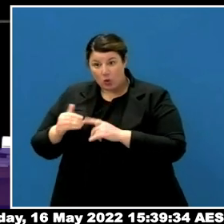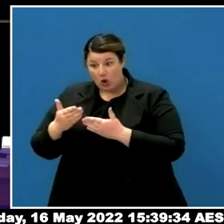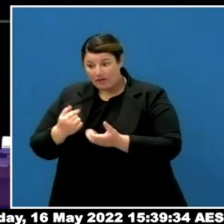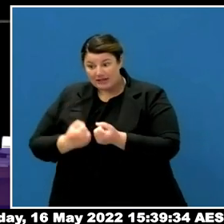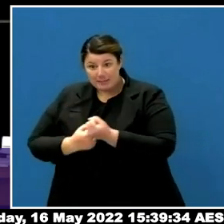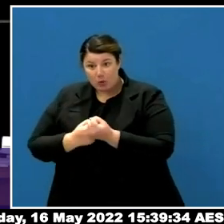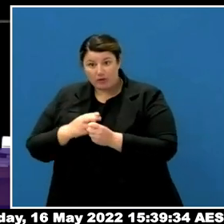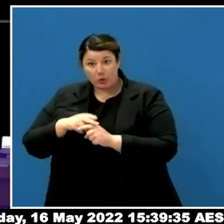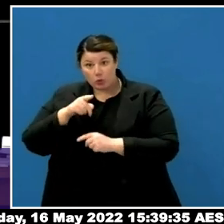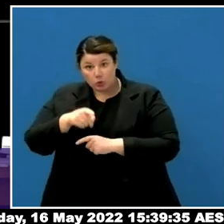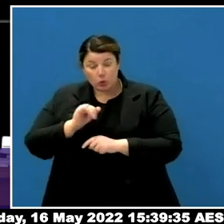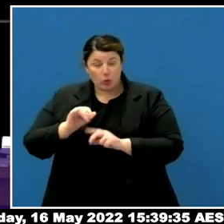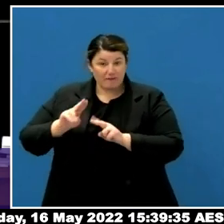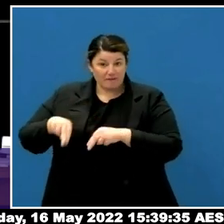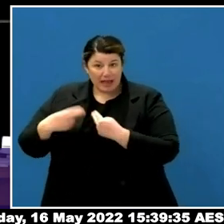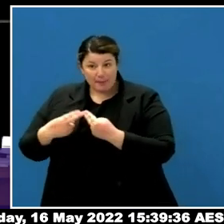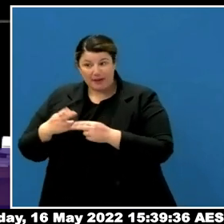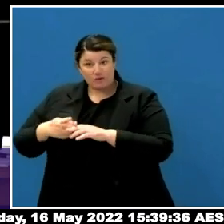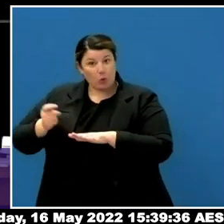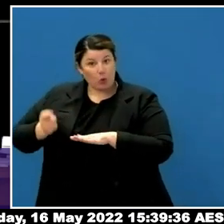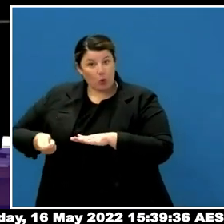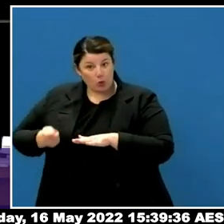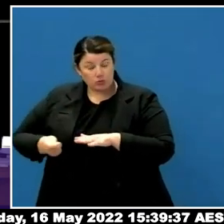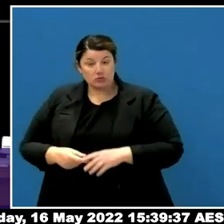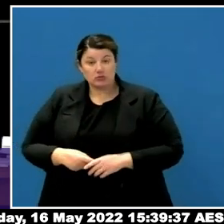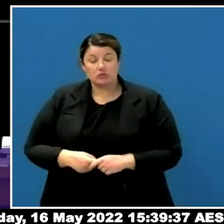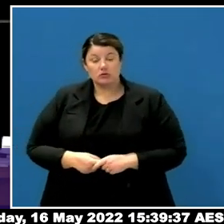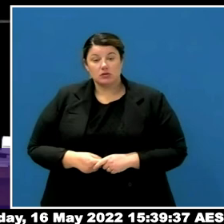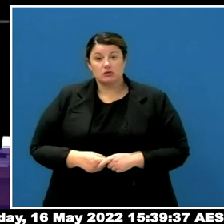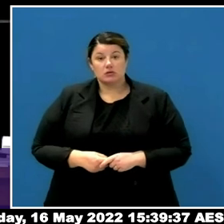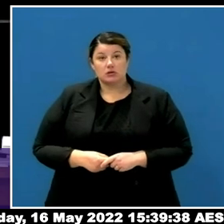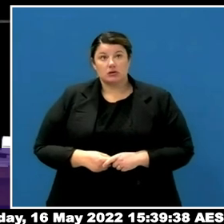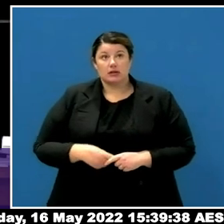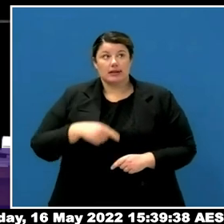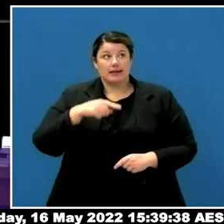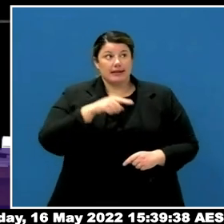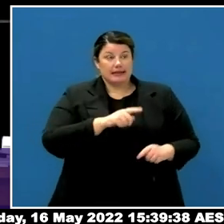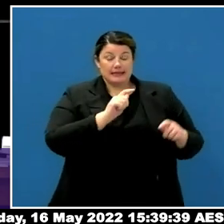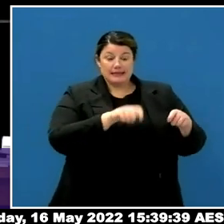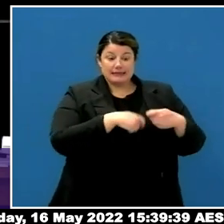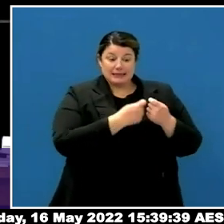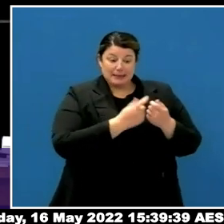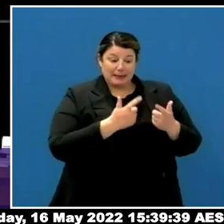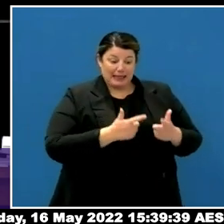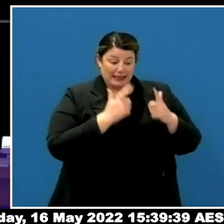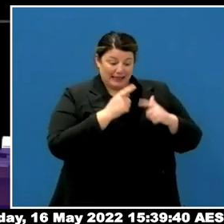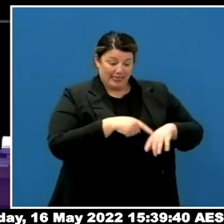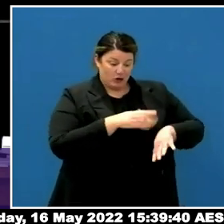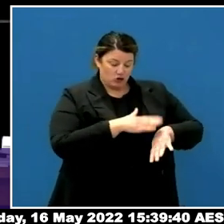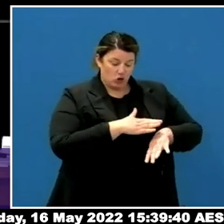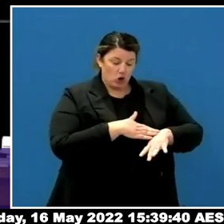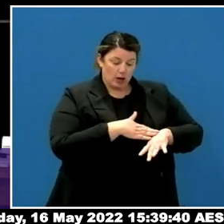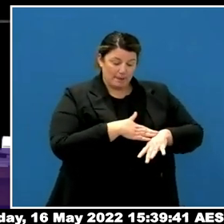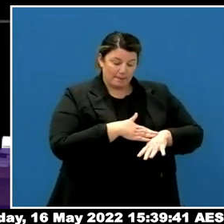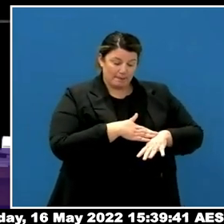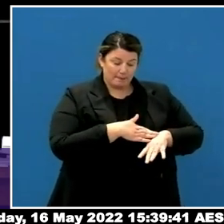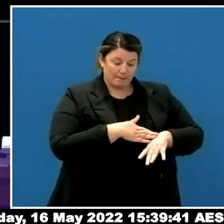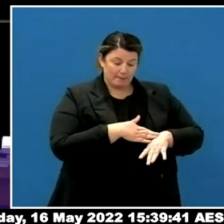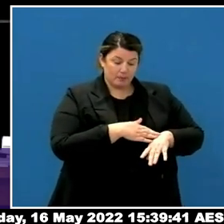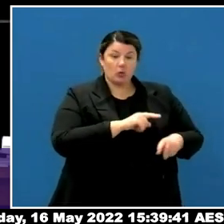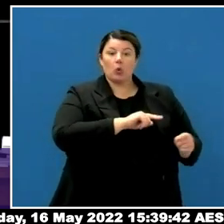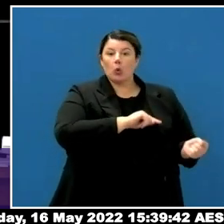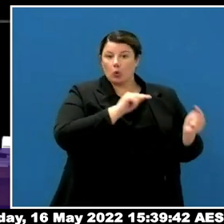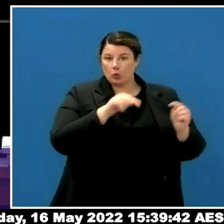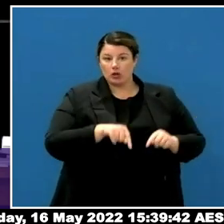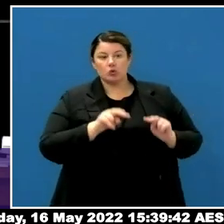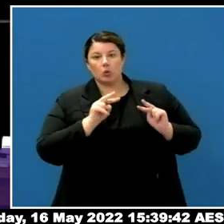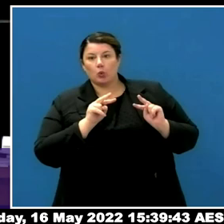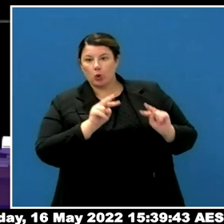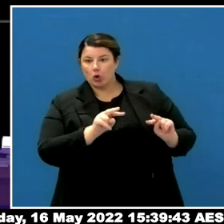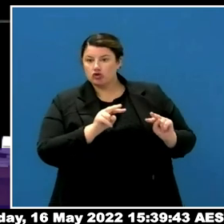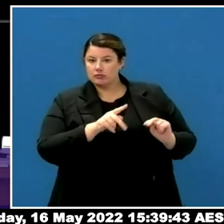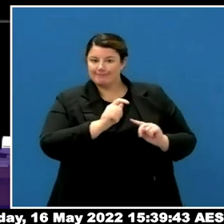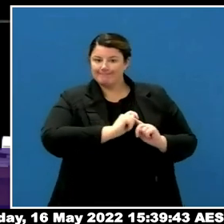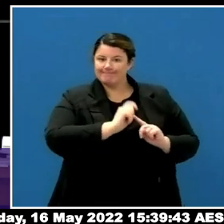One of the - the Team Leader at the time was at the sentencing but there